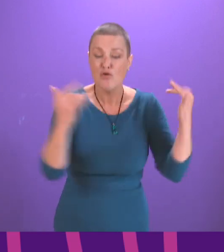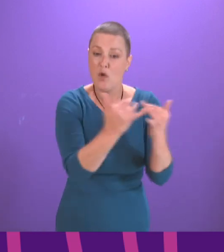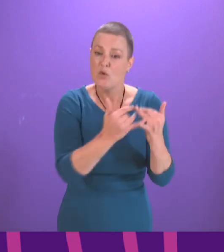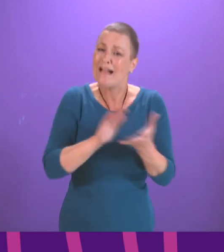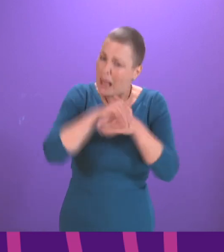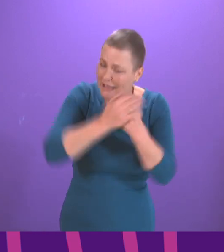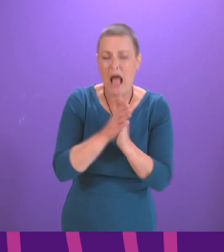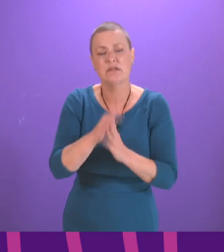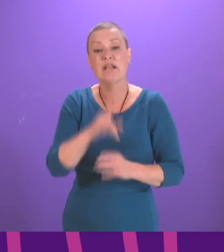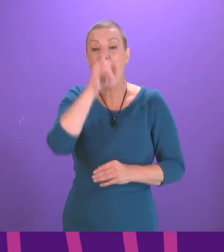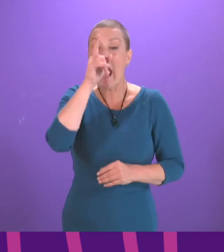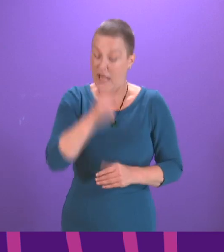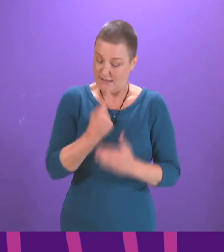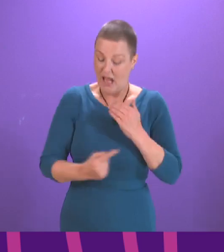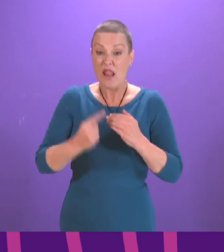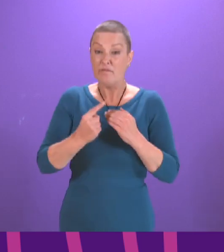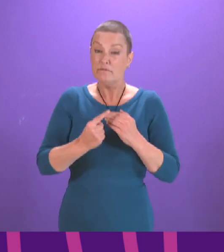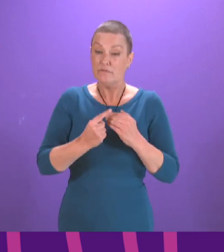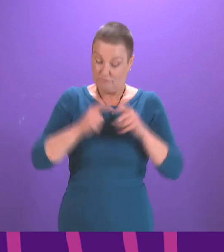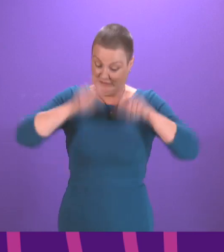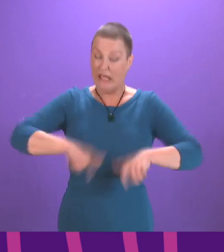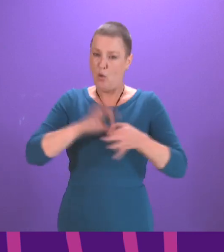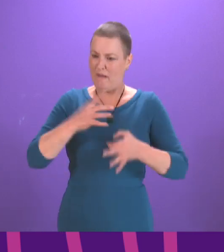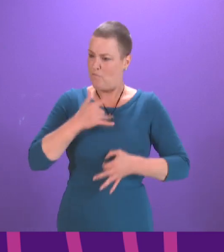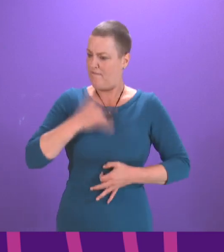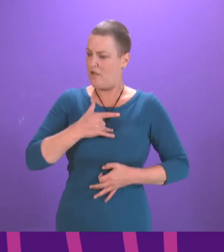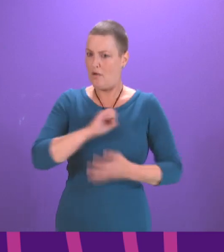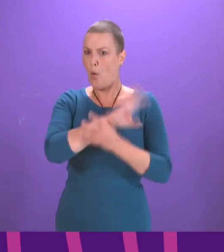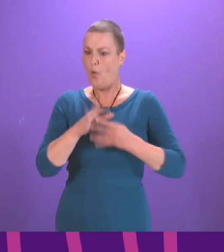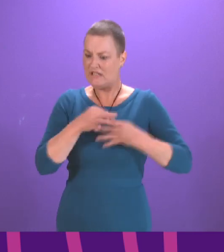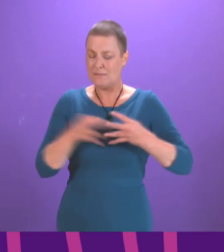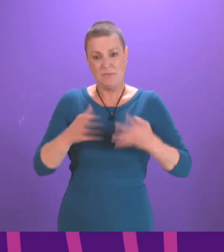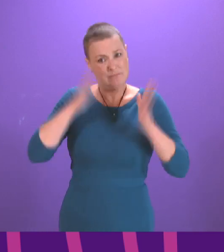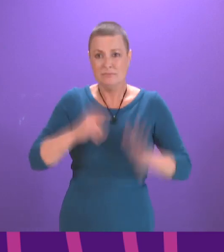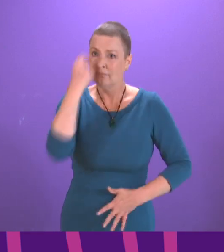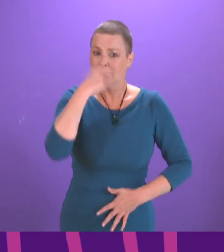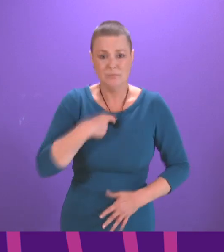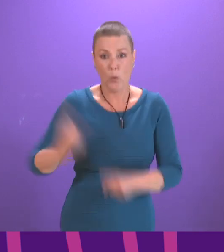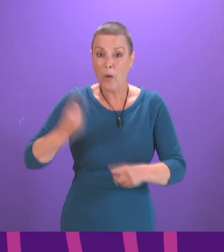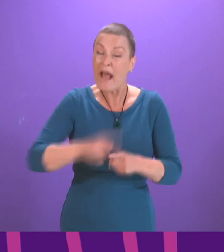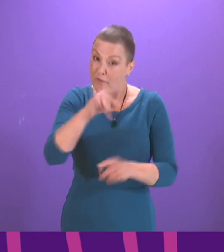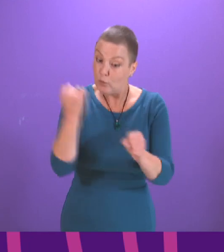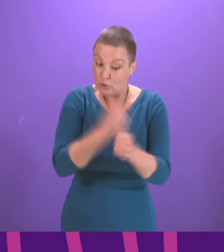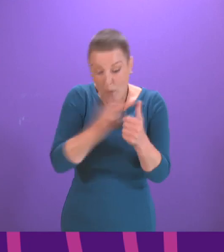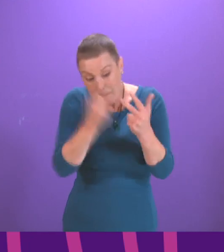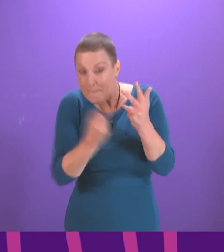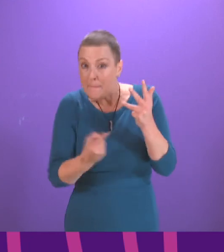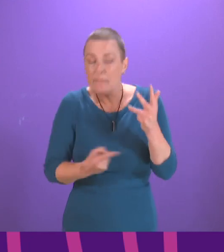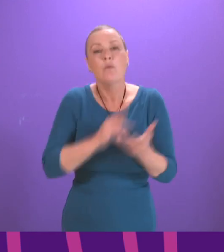and self-isolate and get tested immediately if you have Covid symptoms. If we do those things, we have a chance of keeping the virus under control in our neighbourhoods